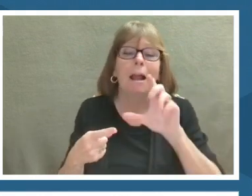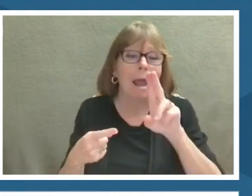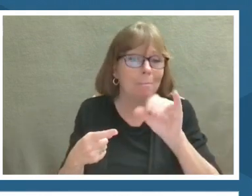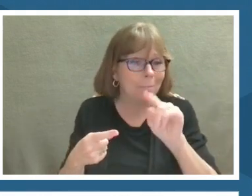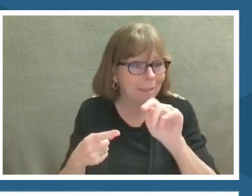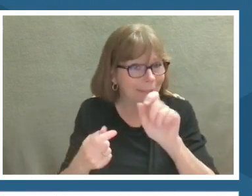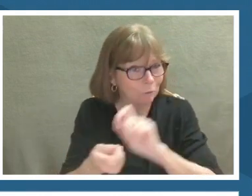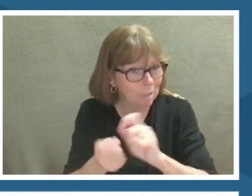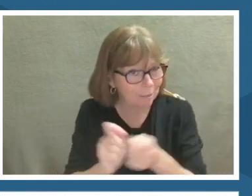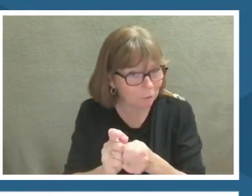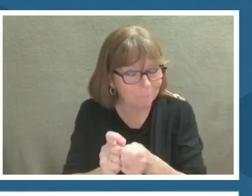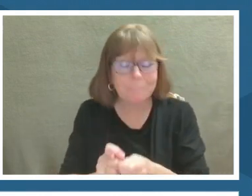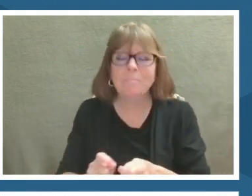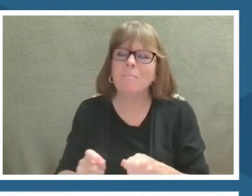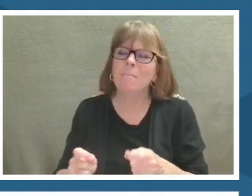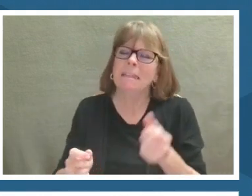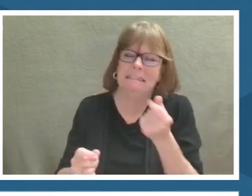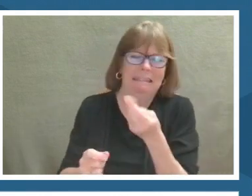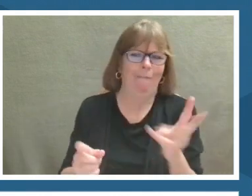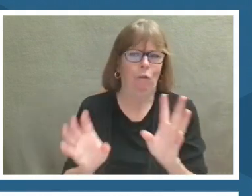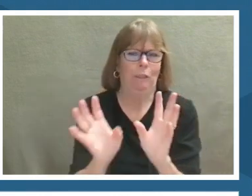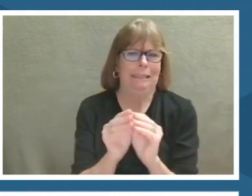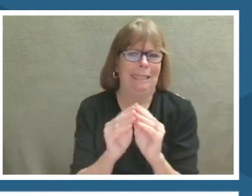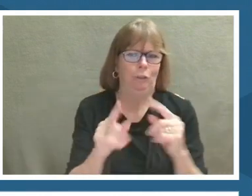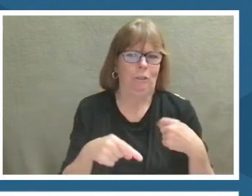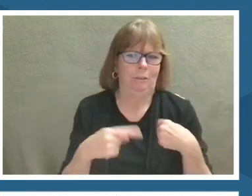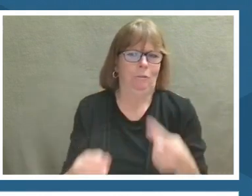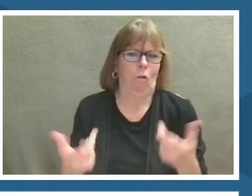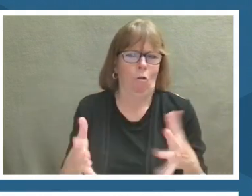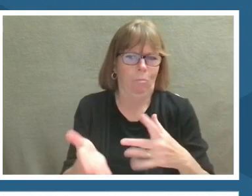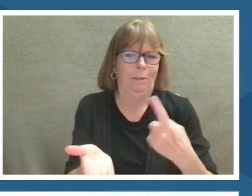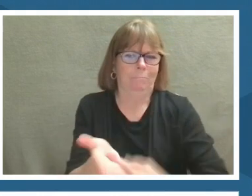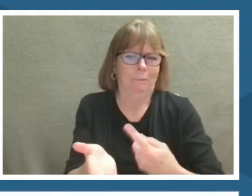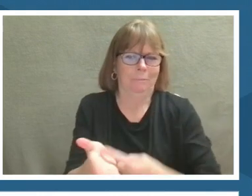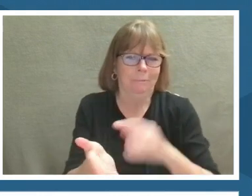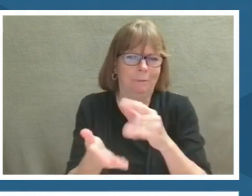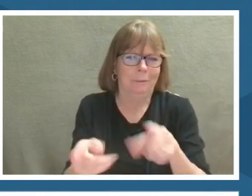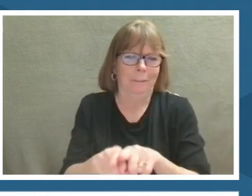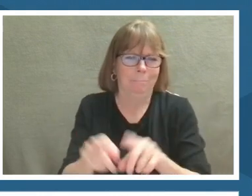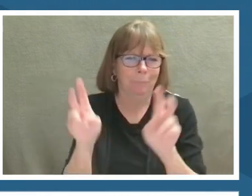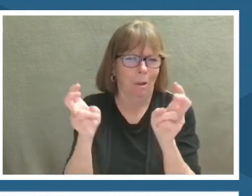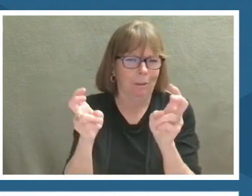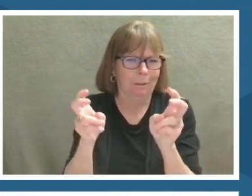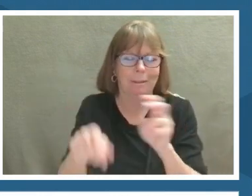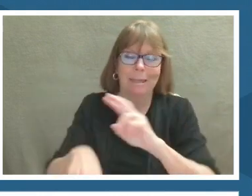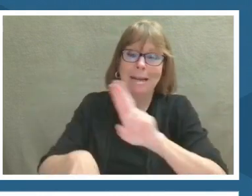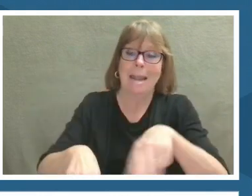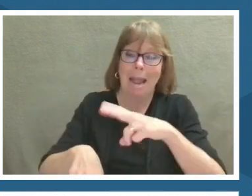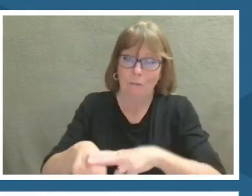few sessions about that already